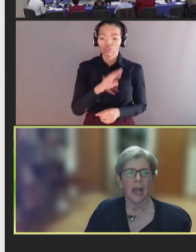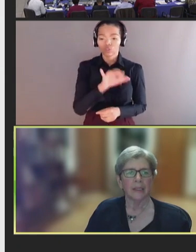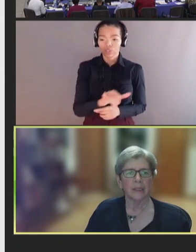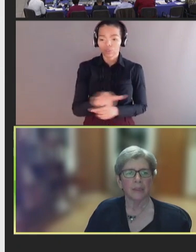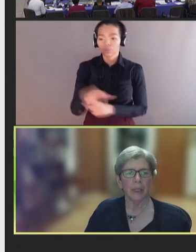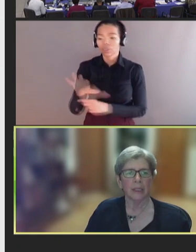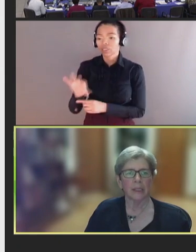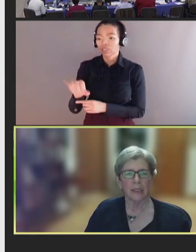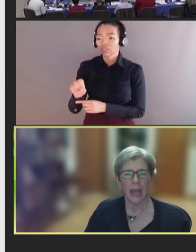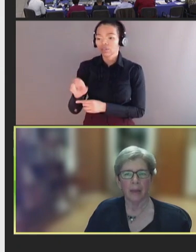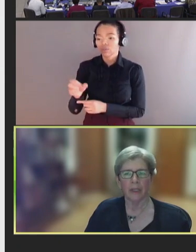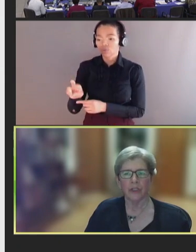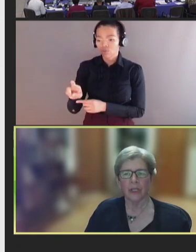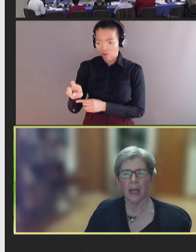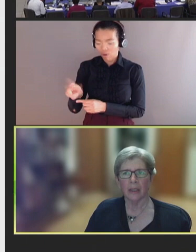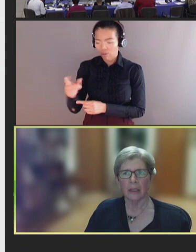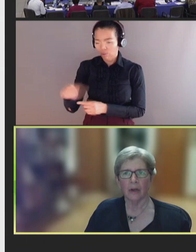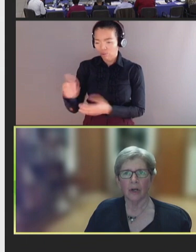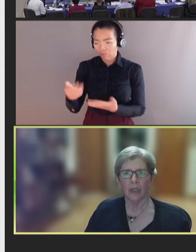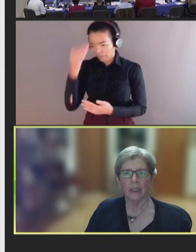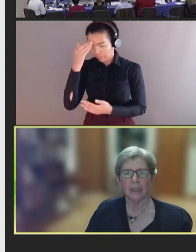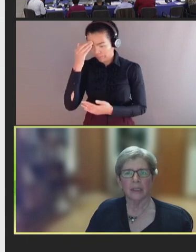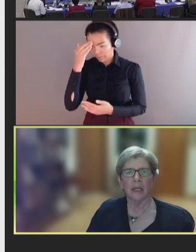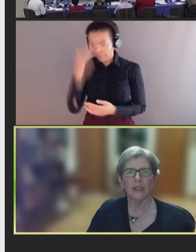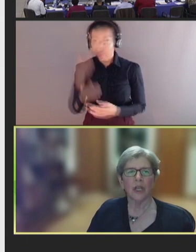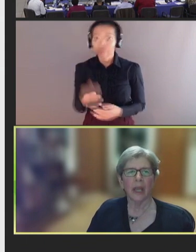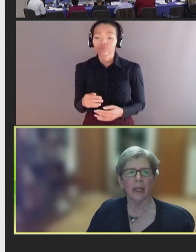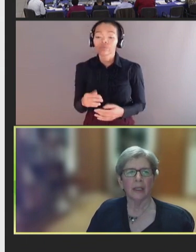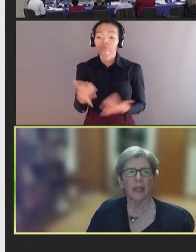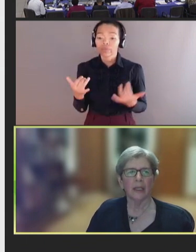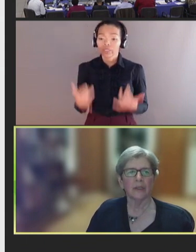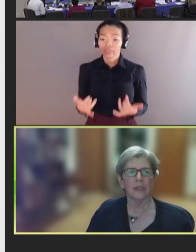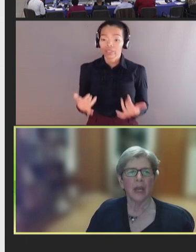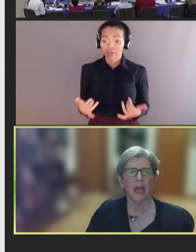And this has been established, now that there are late-stage candidates,